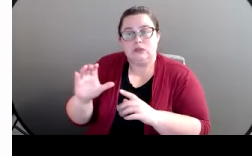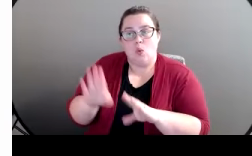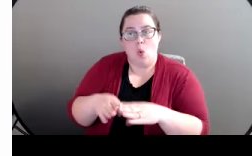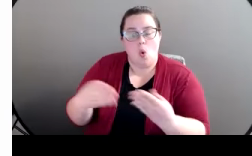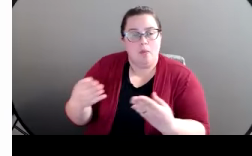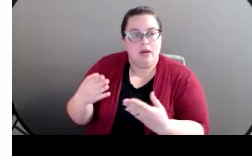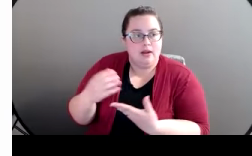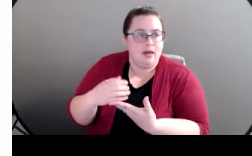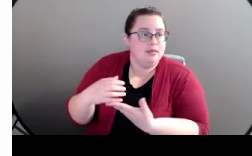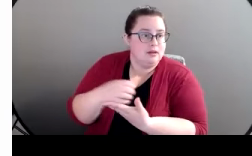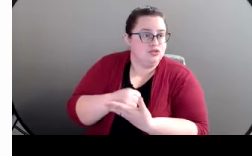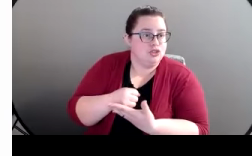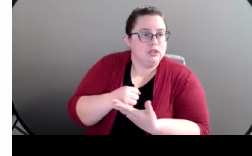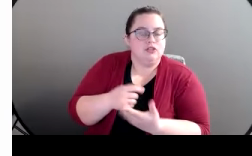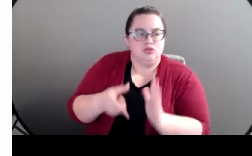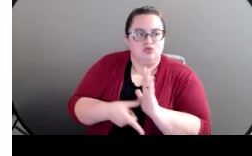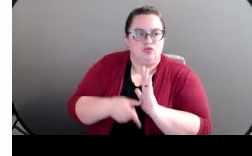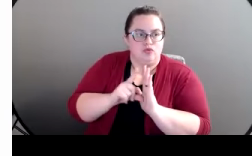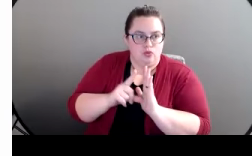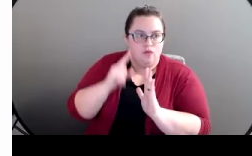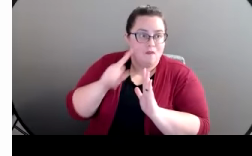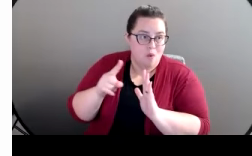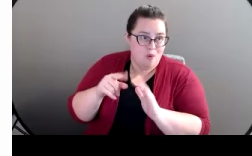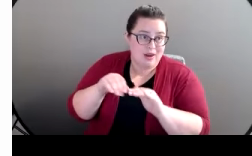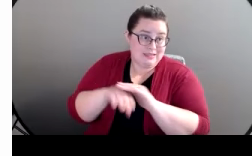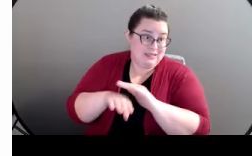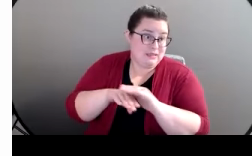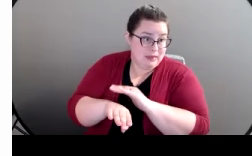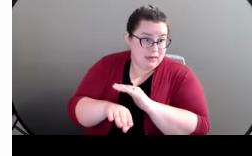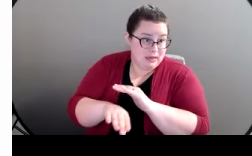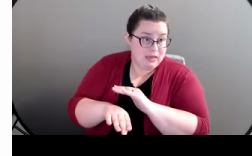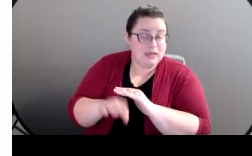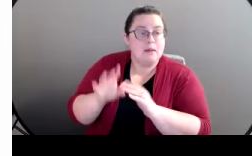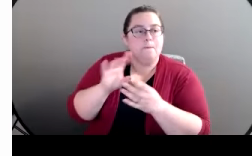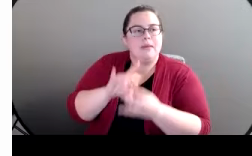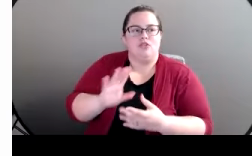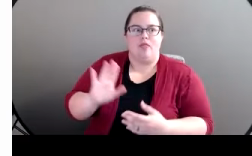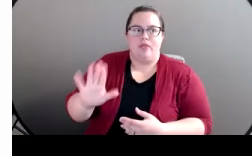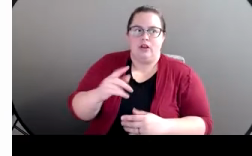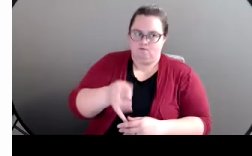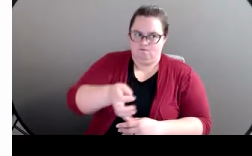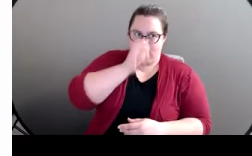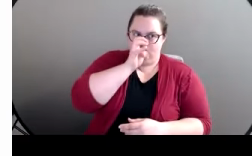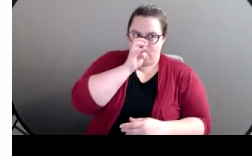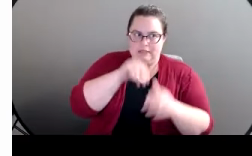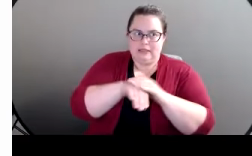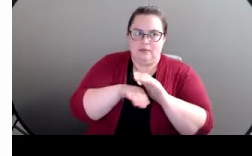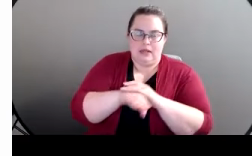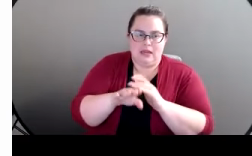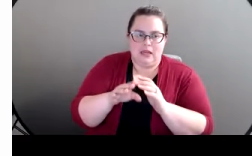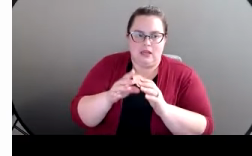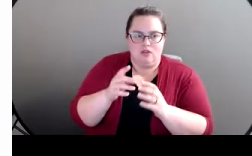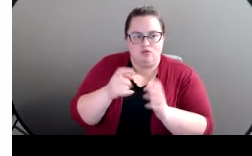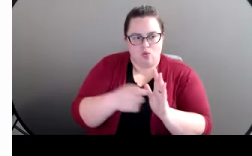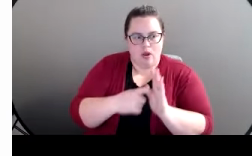is reviewed for accessibility based on their strict accessibility criteria so that helps in knowing that